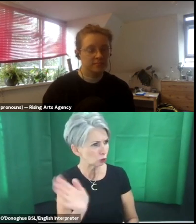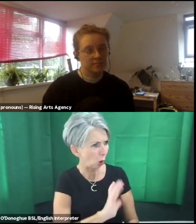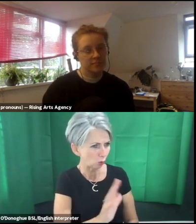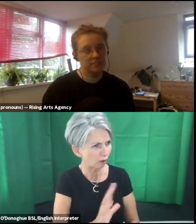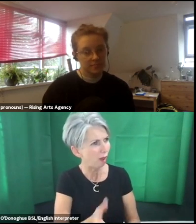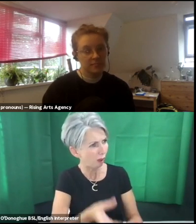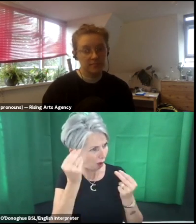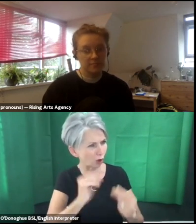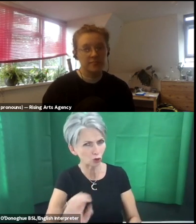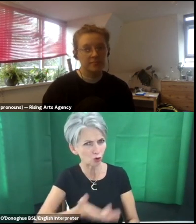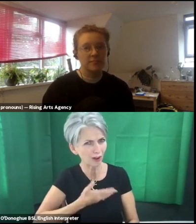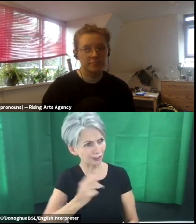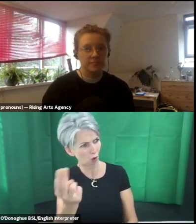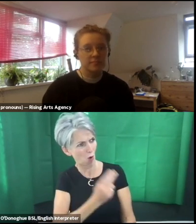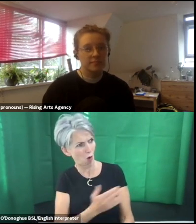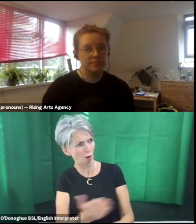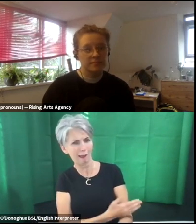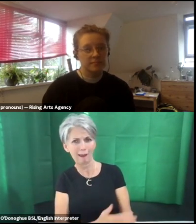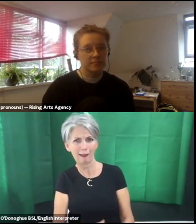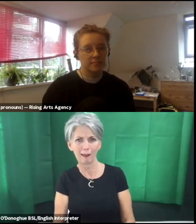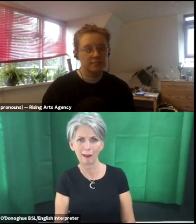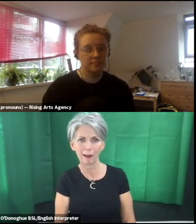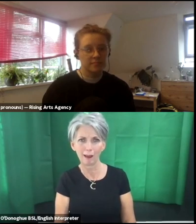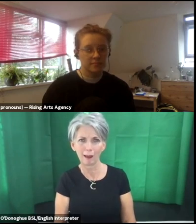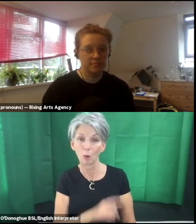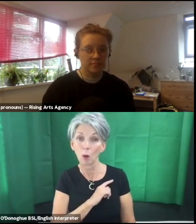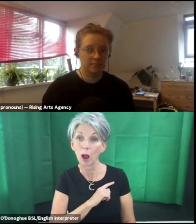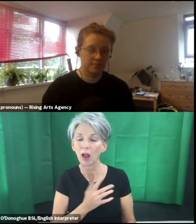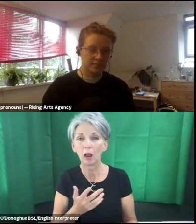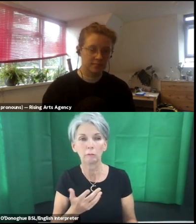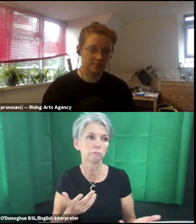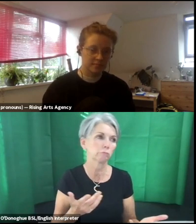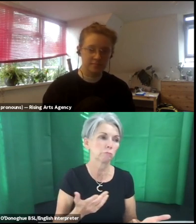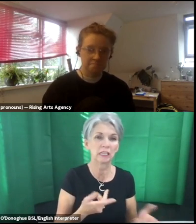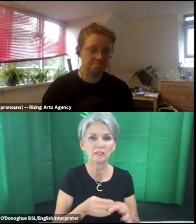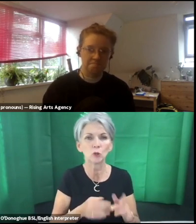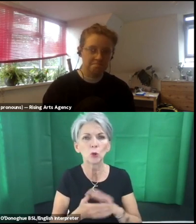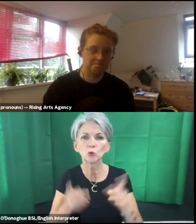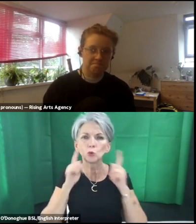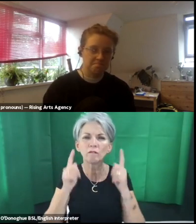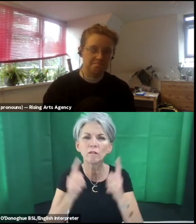quite early on, because if you go to uni, at least, I don't feel like they tell you about those things.